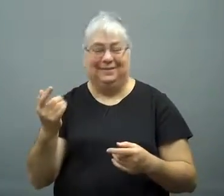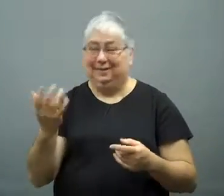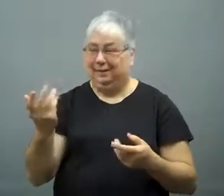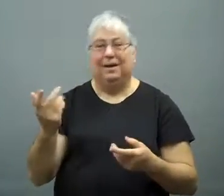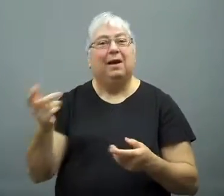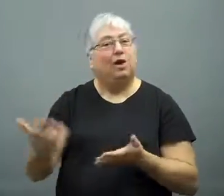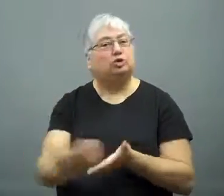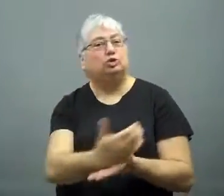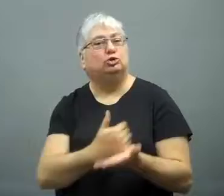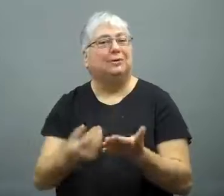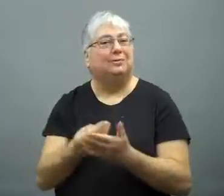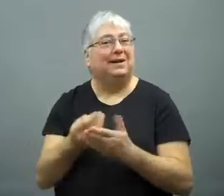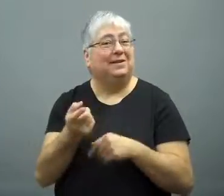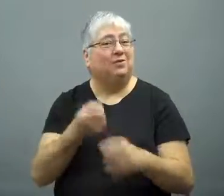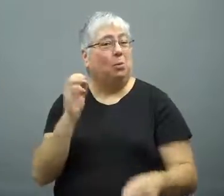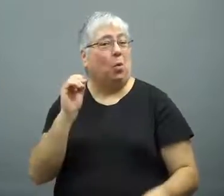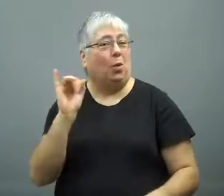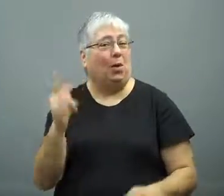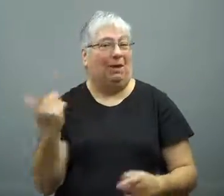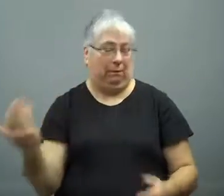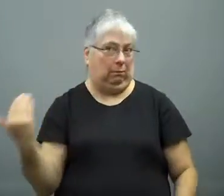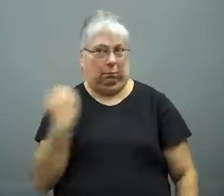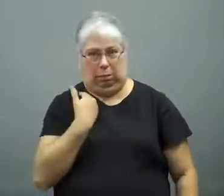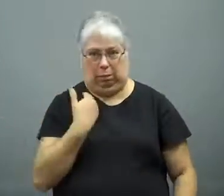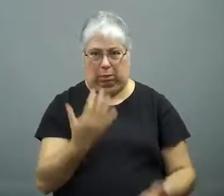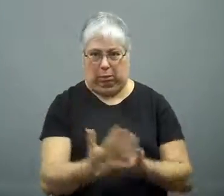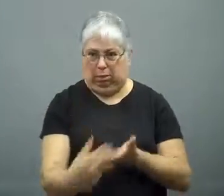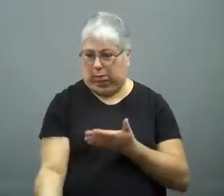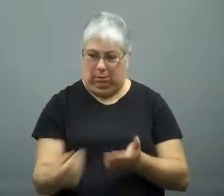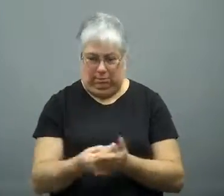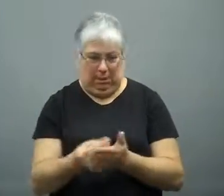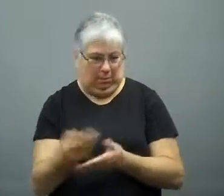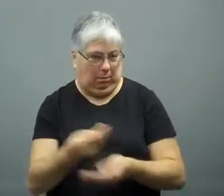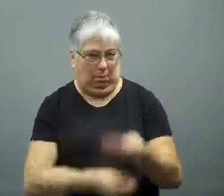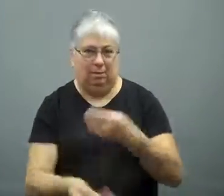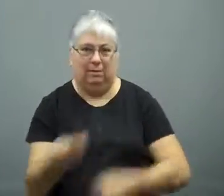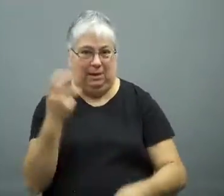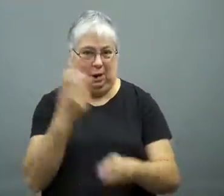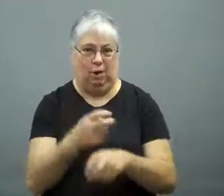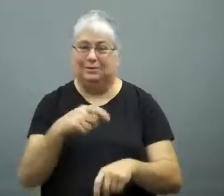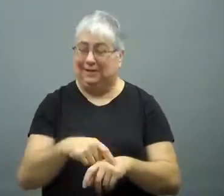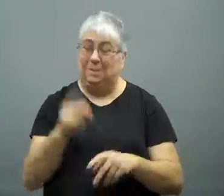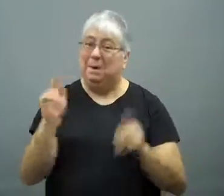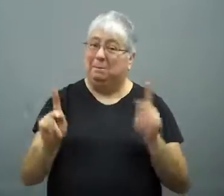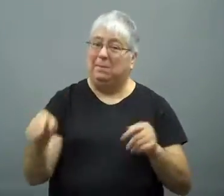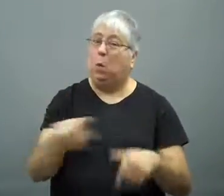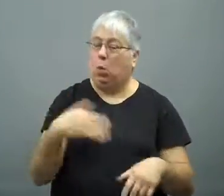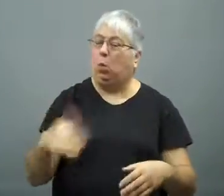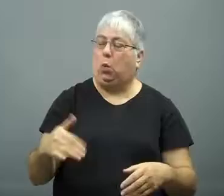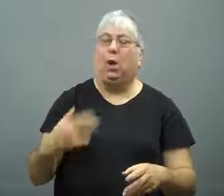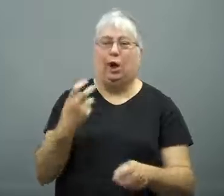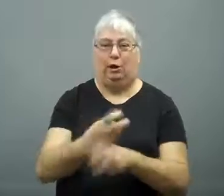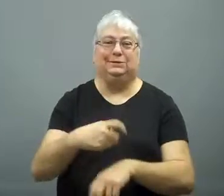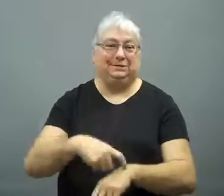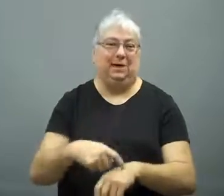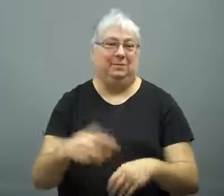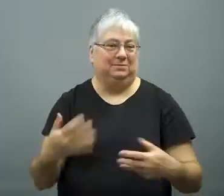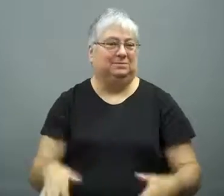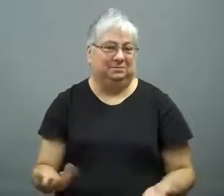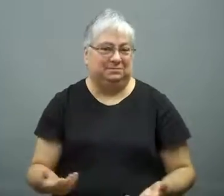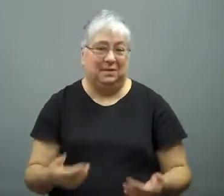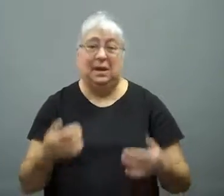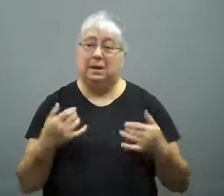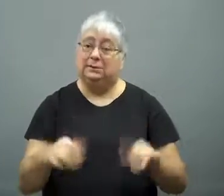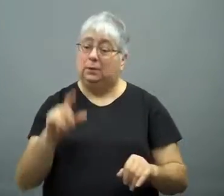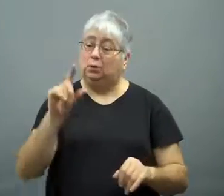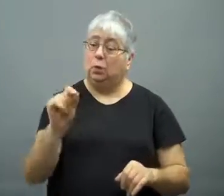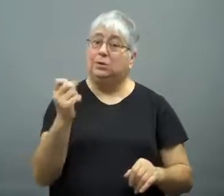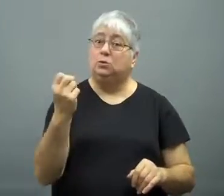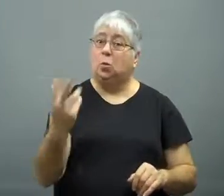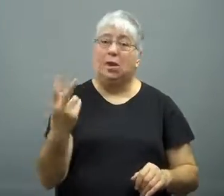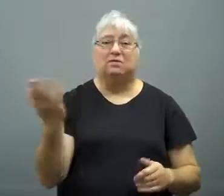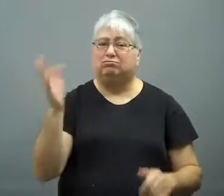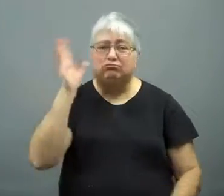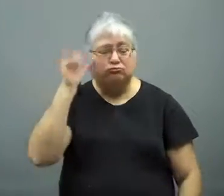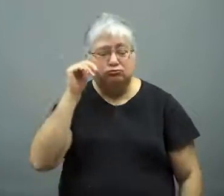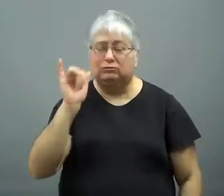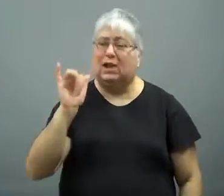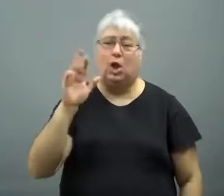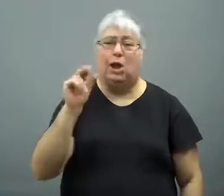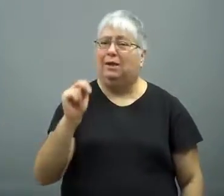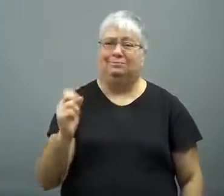It was unable to earn money selling its oil.